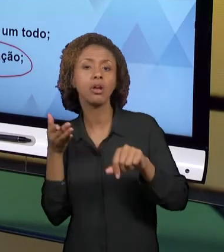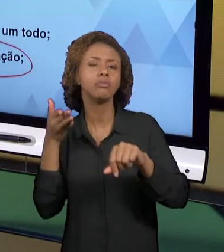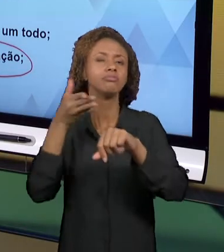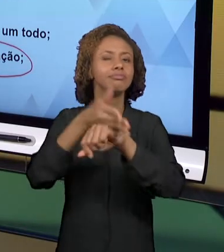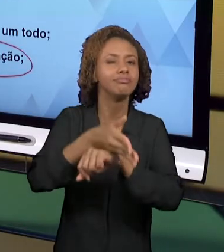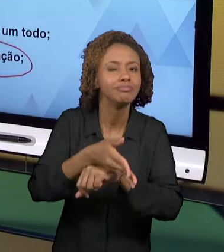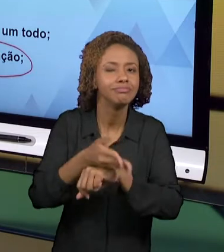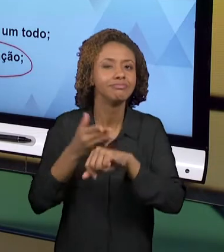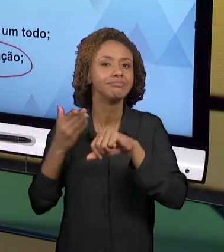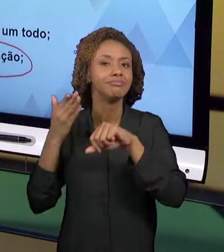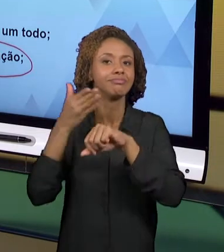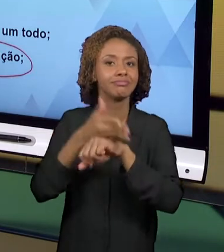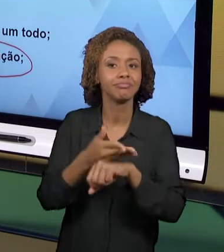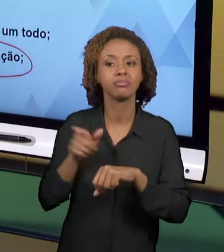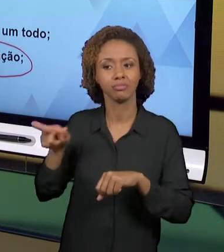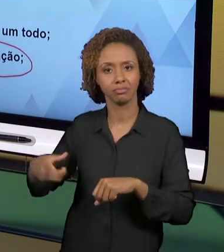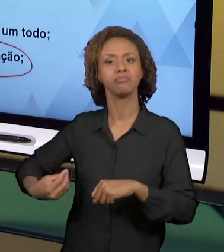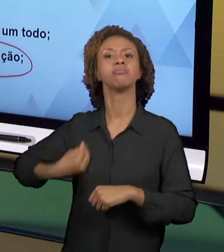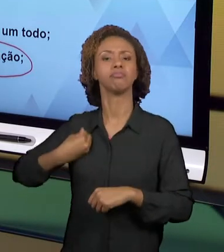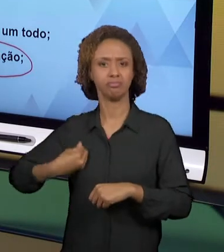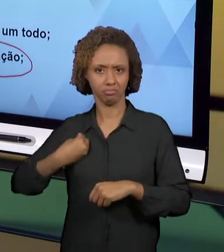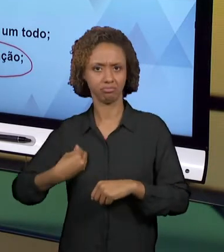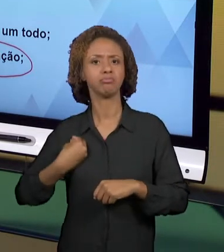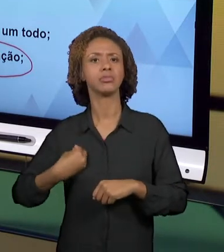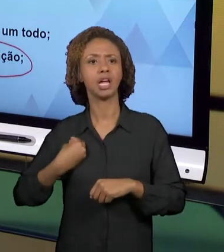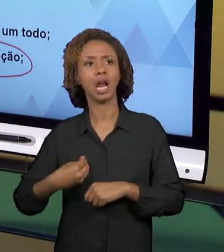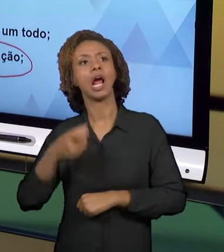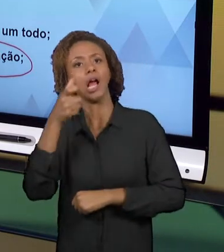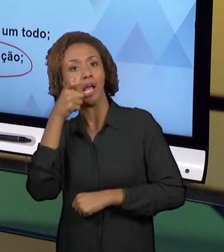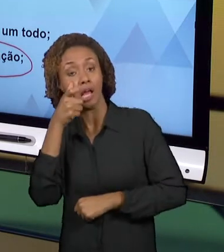ALI PARA OLHAR, MAS ESTÁ ALI TAMBÉM PARA